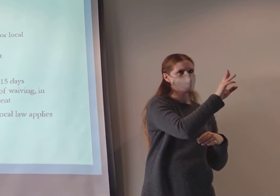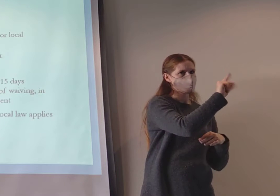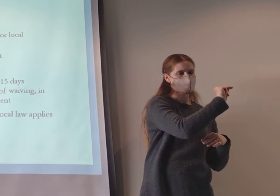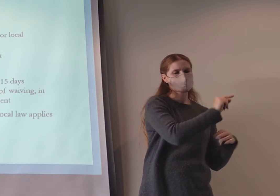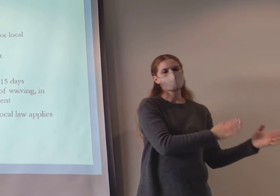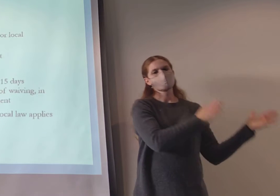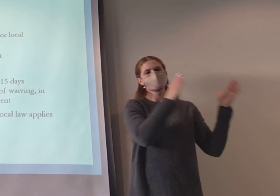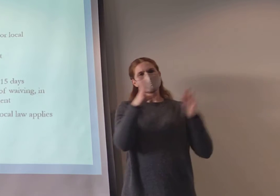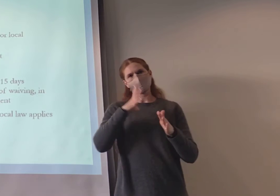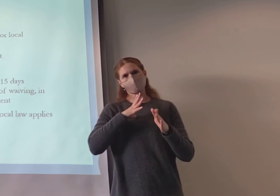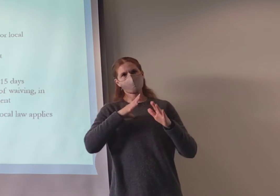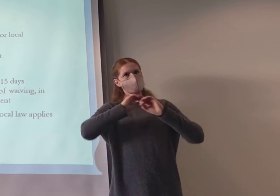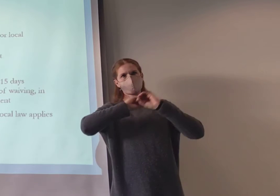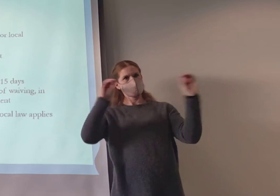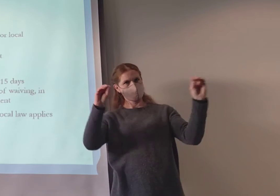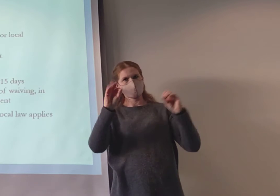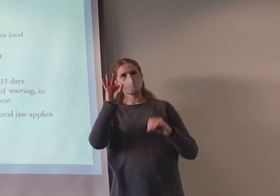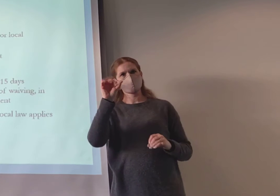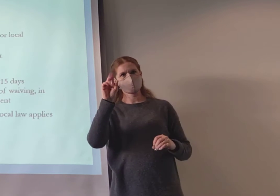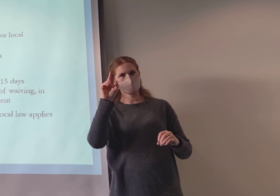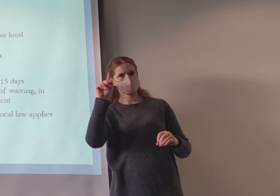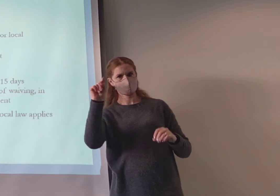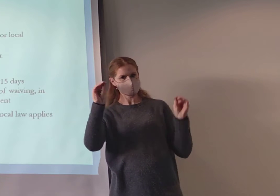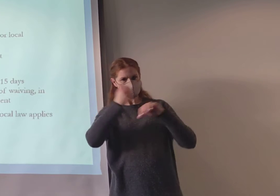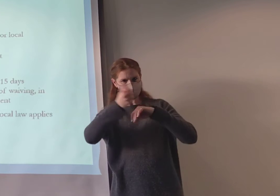a tenant, if the tenant hasn't done anything wrong.